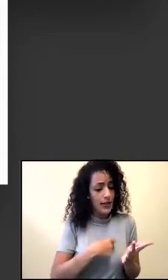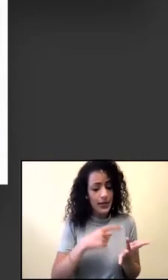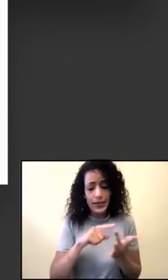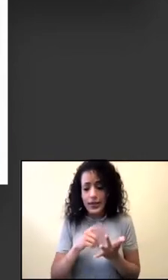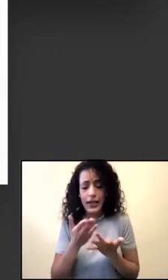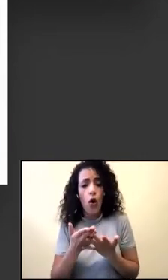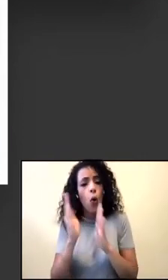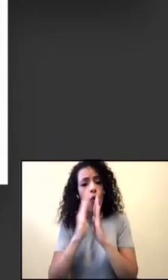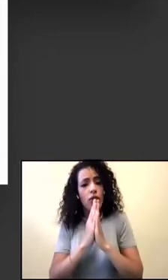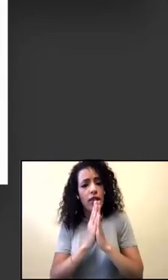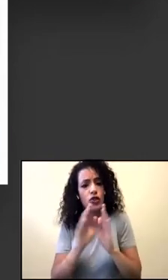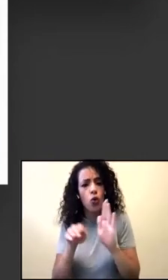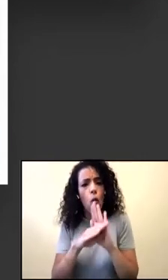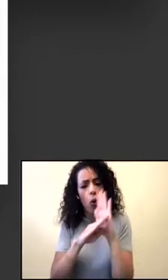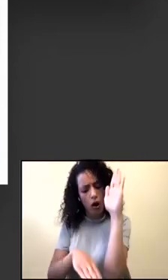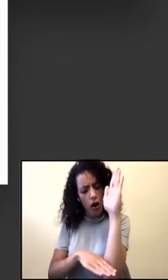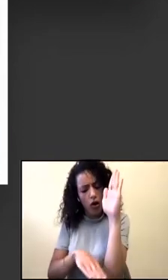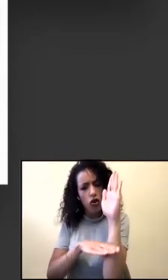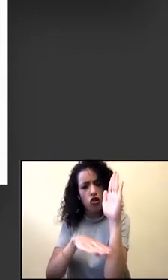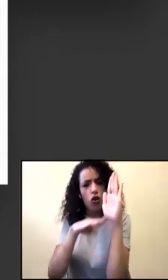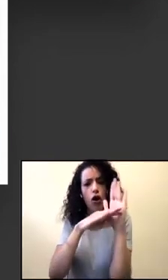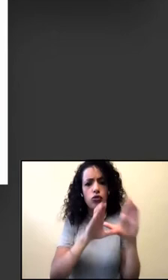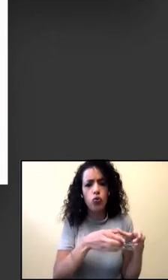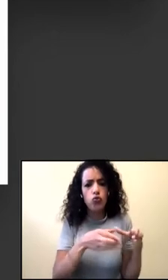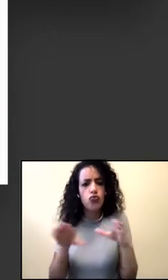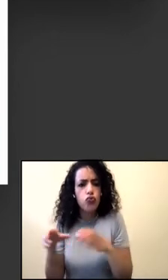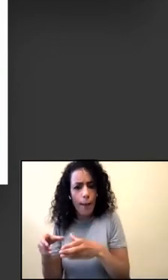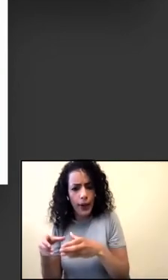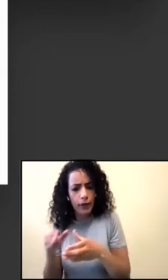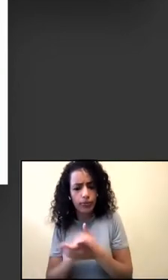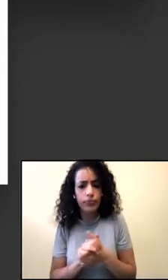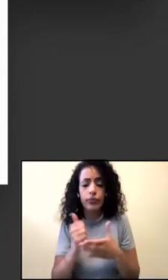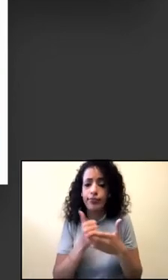and so forth. Because more than often in the recording in itself there's an inequality of